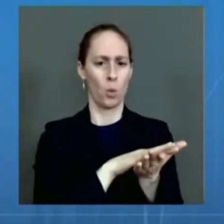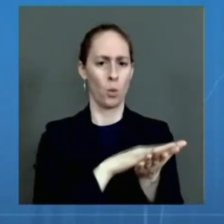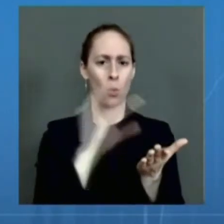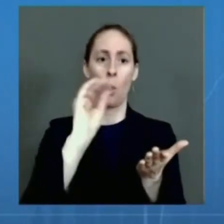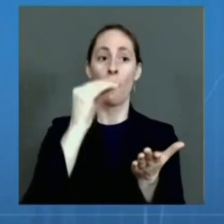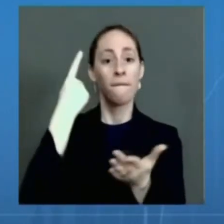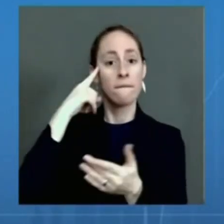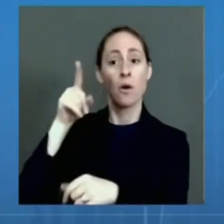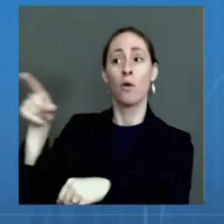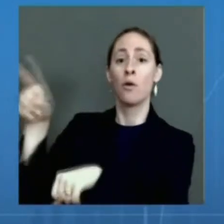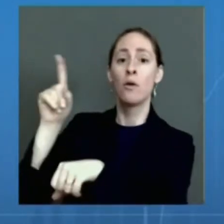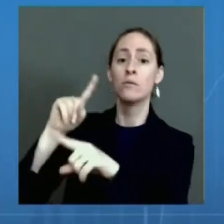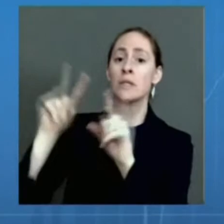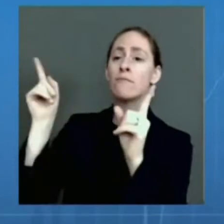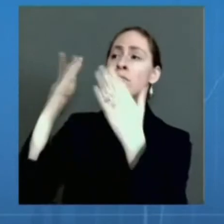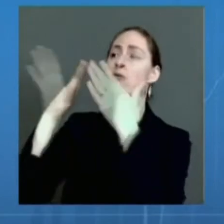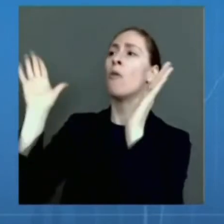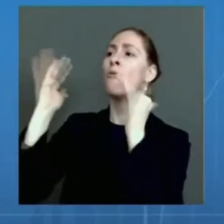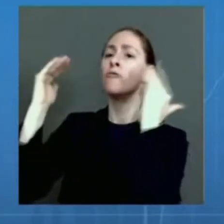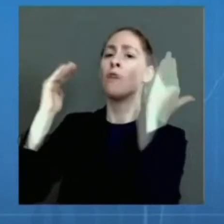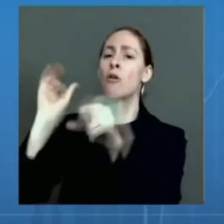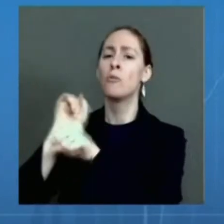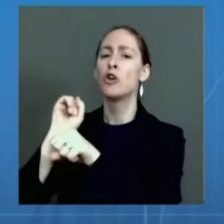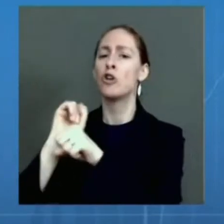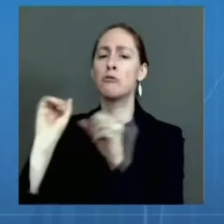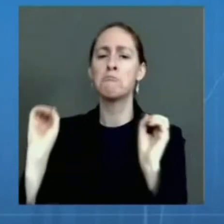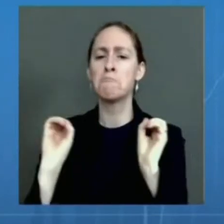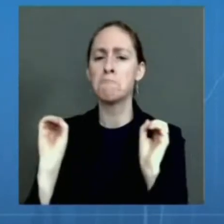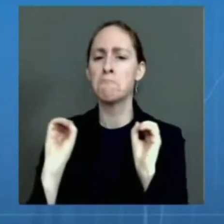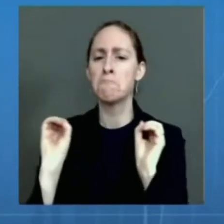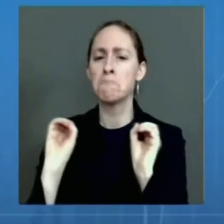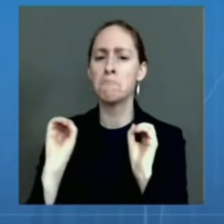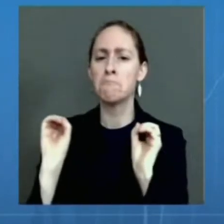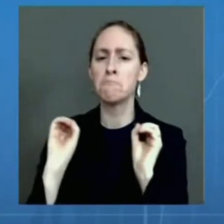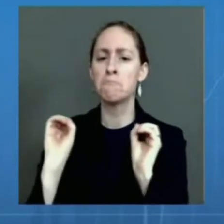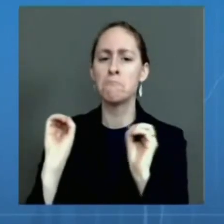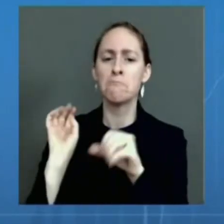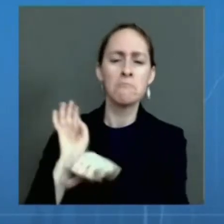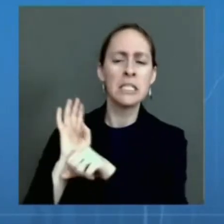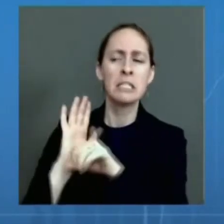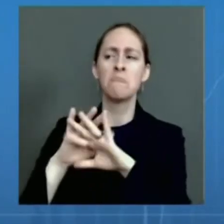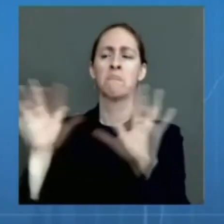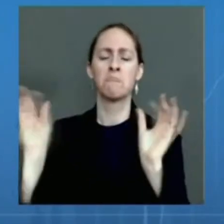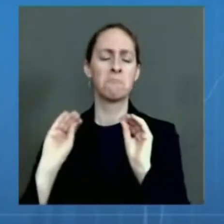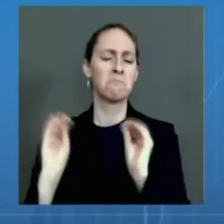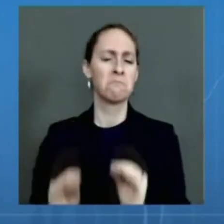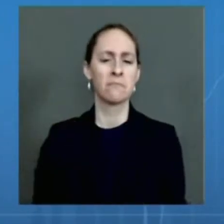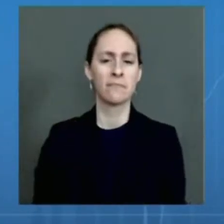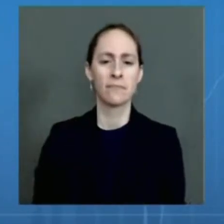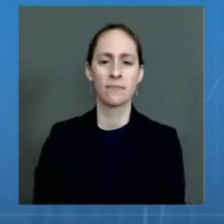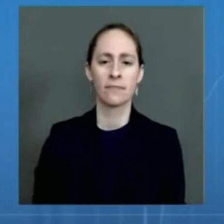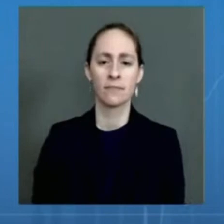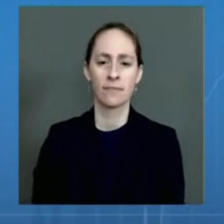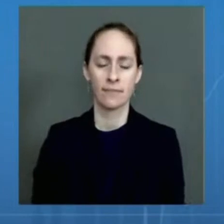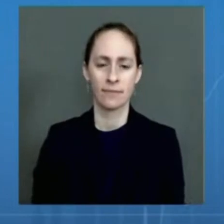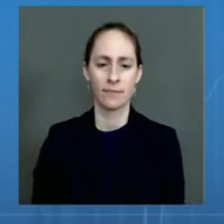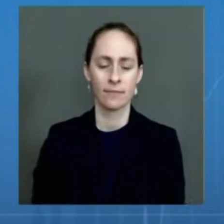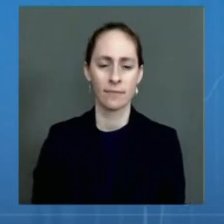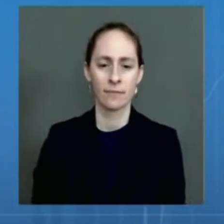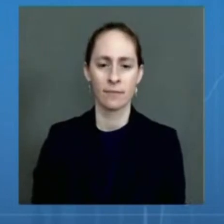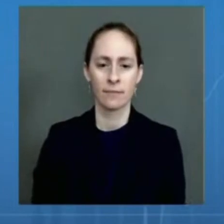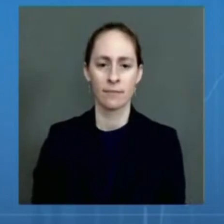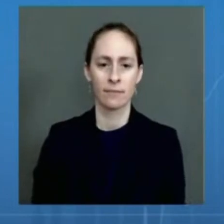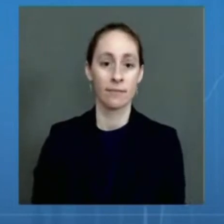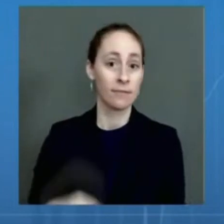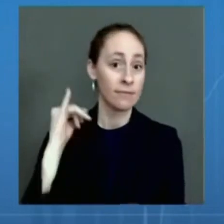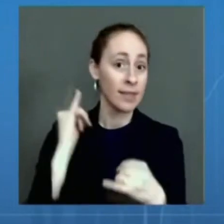ABOUT TEST TO STAY PROTOCOLS IN